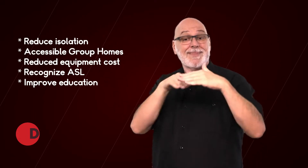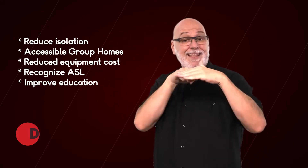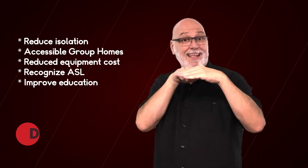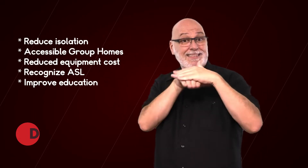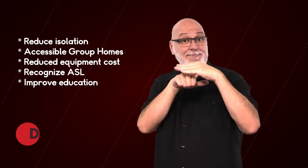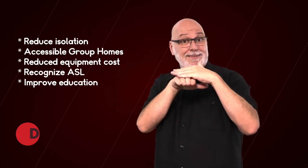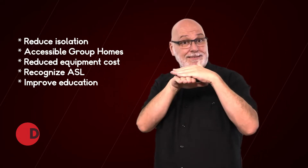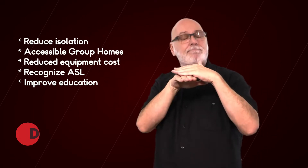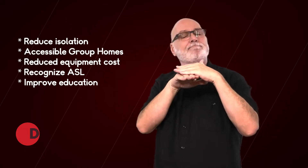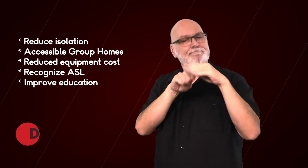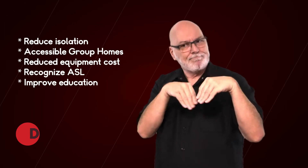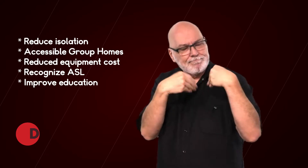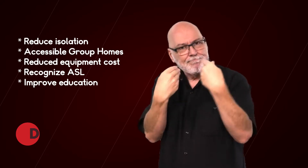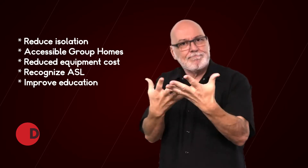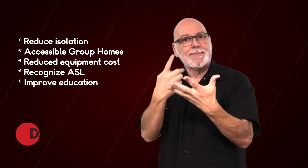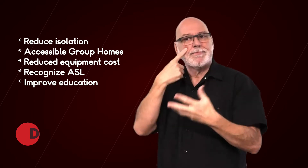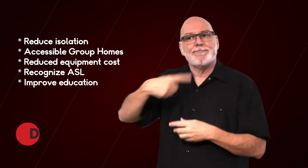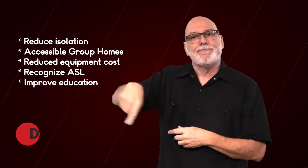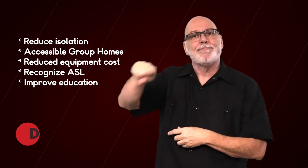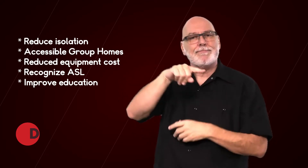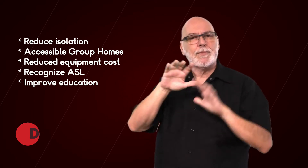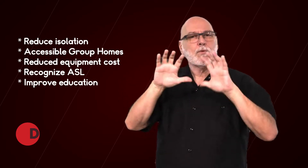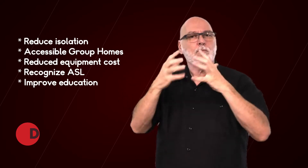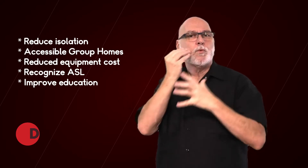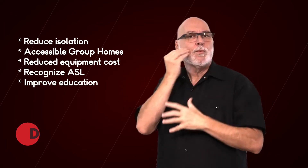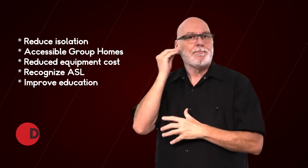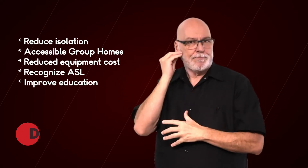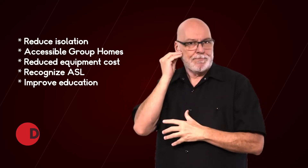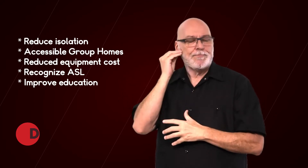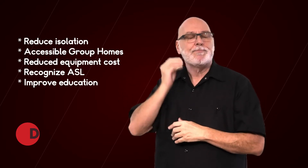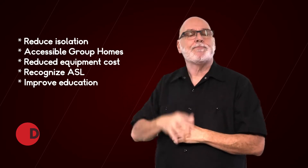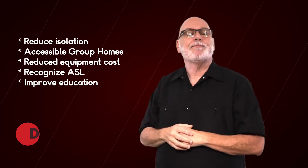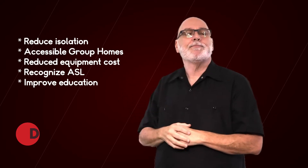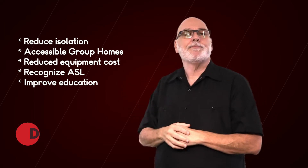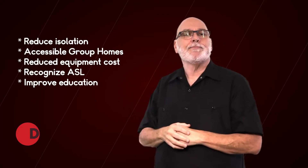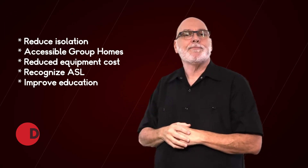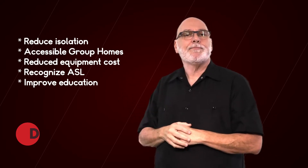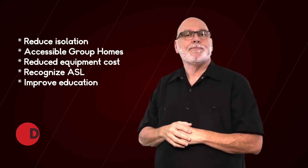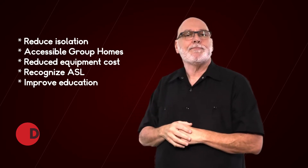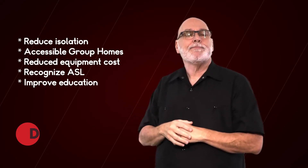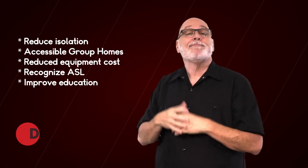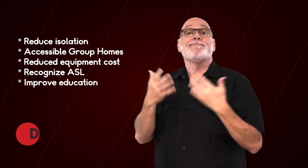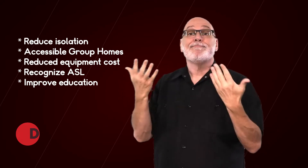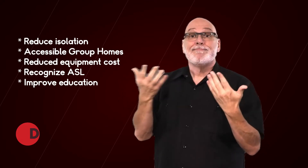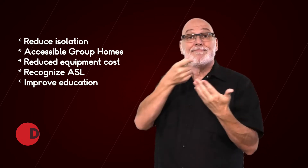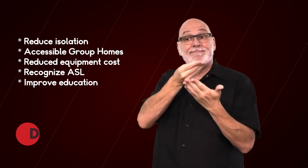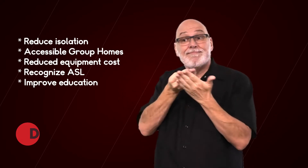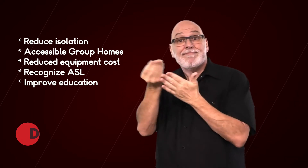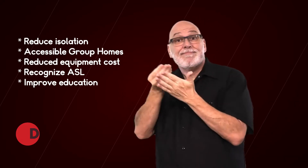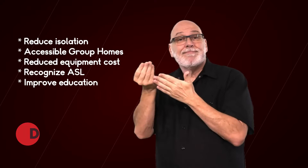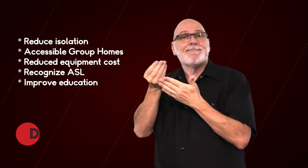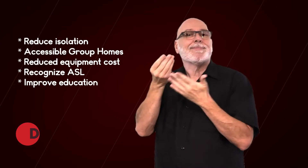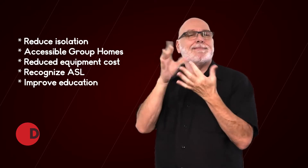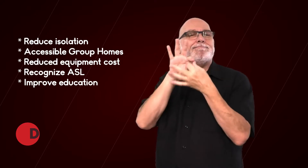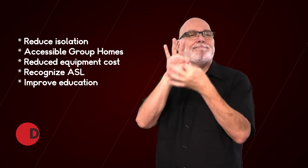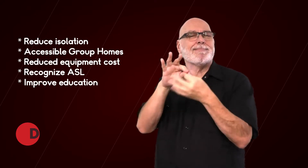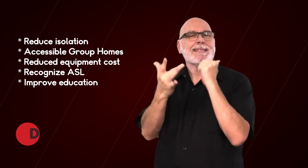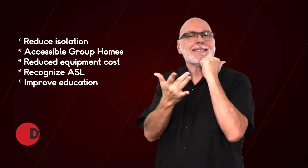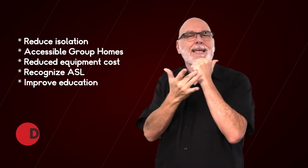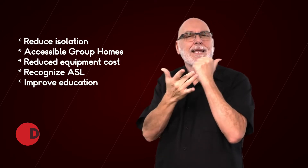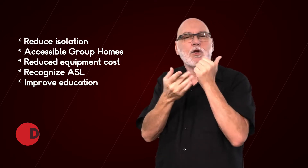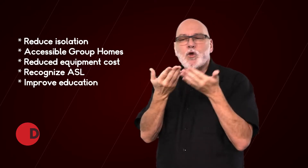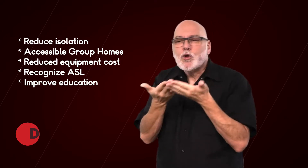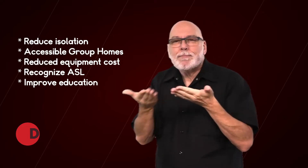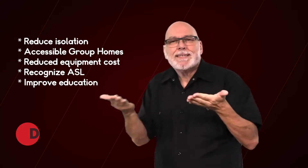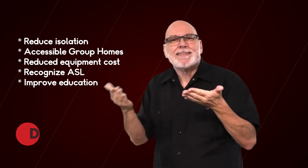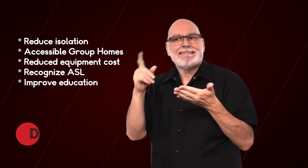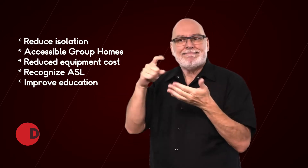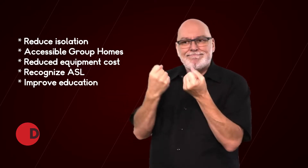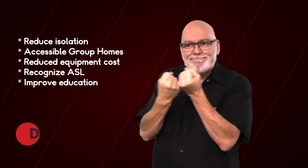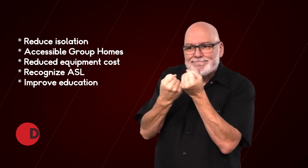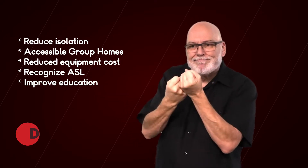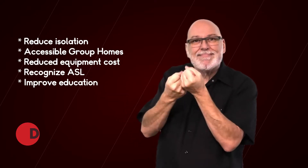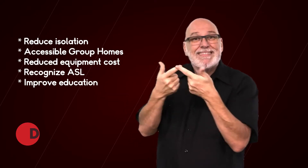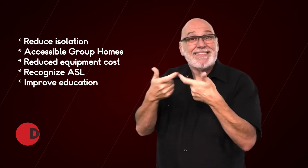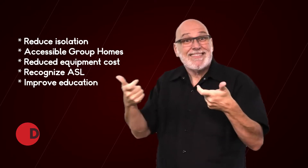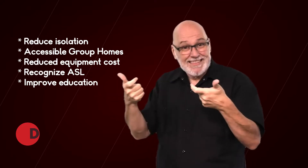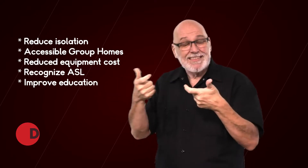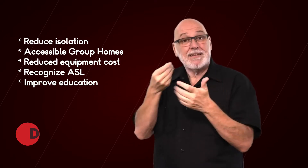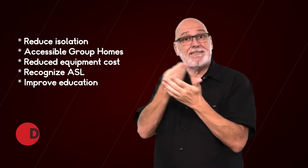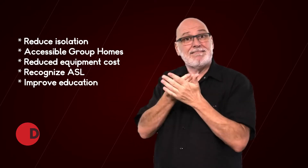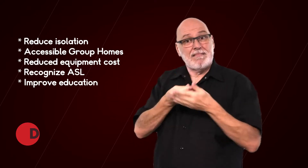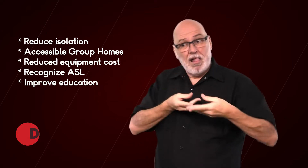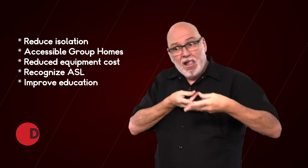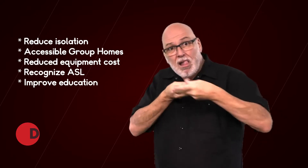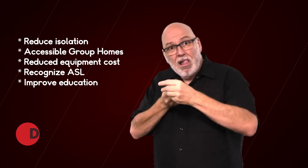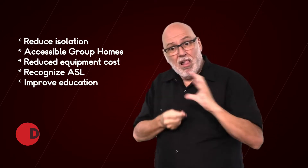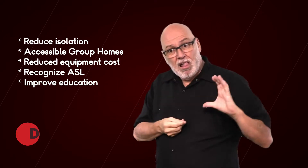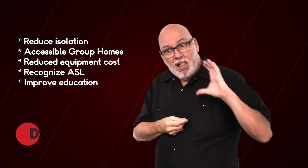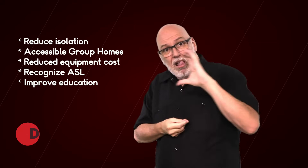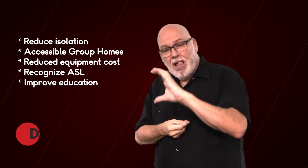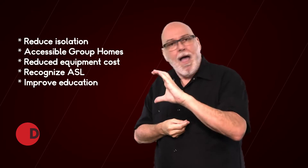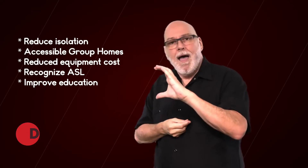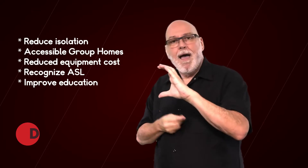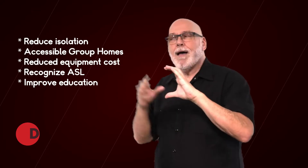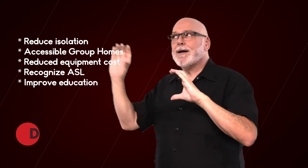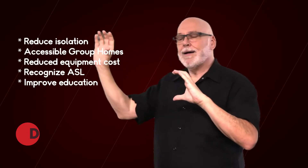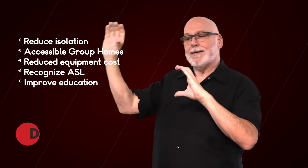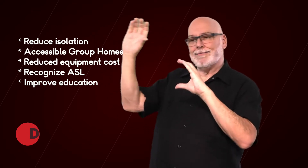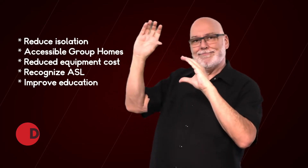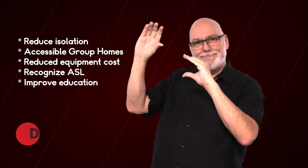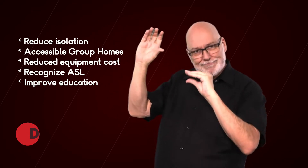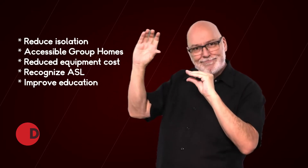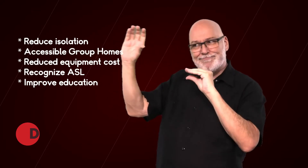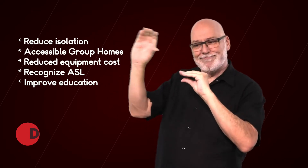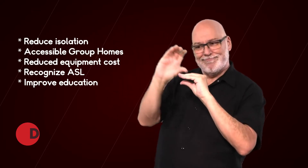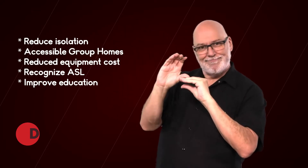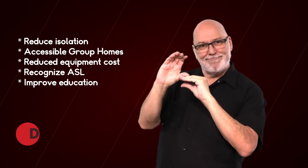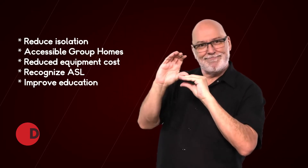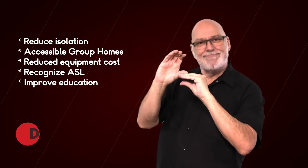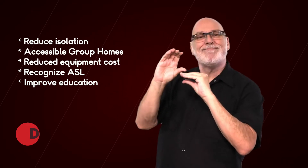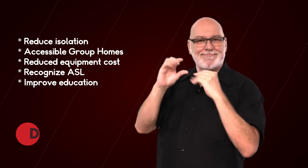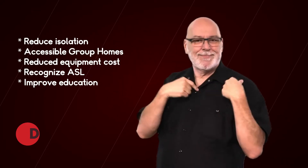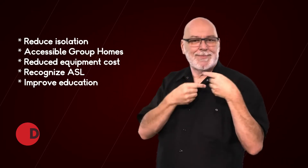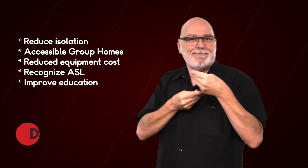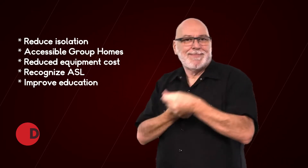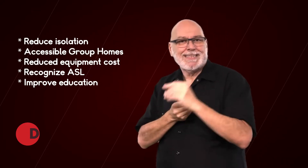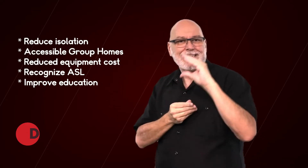accessible group homes, subsidize cost of assistive technology